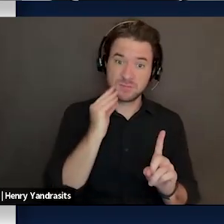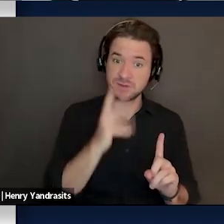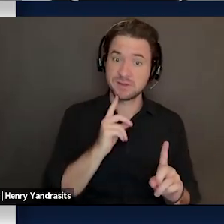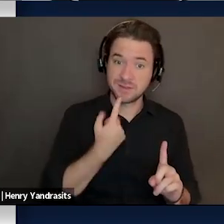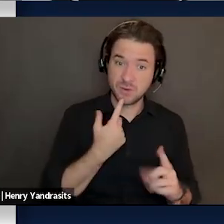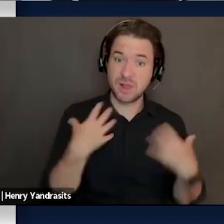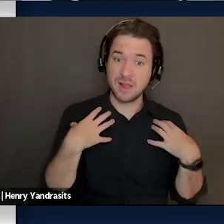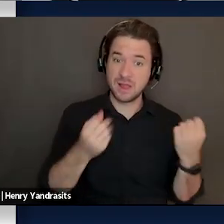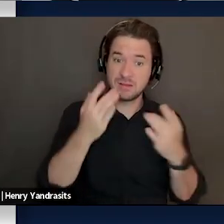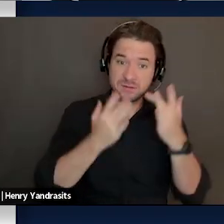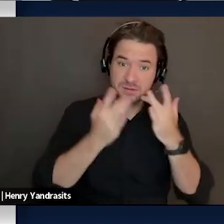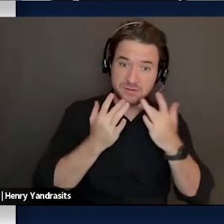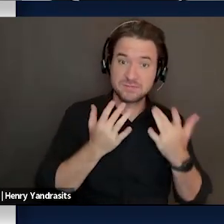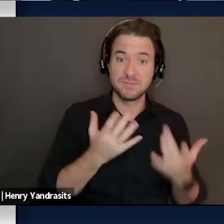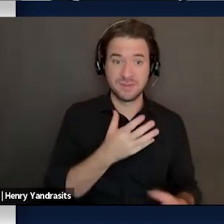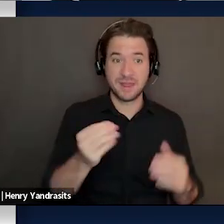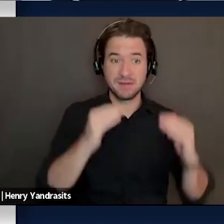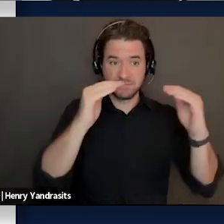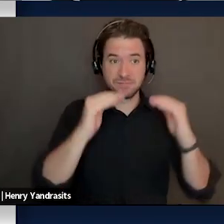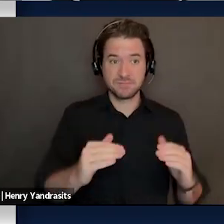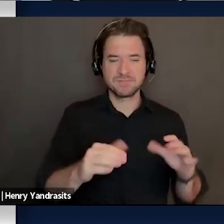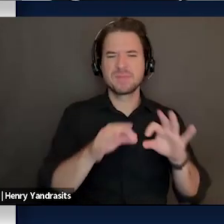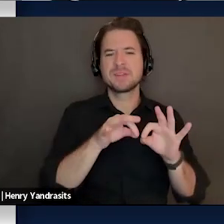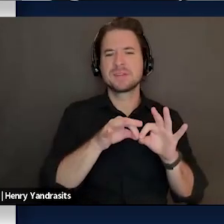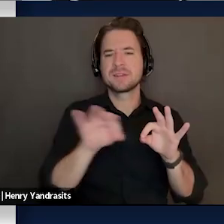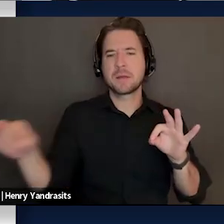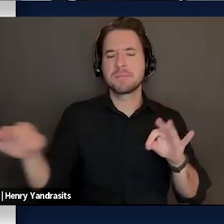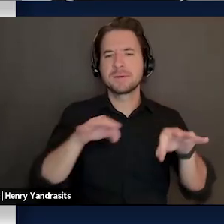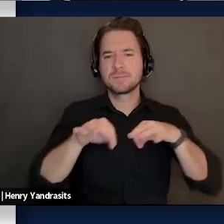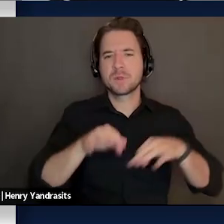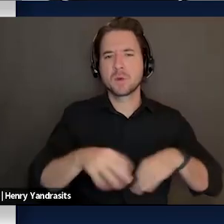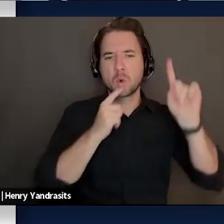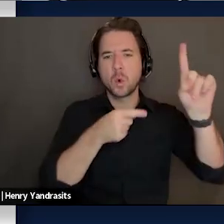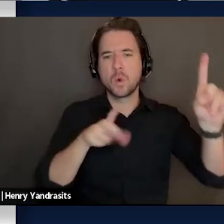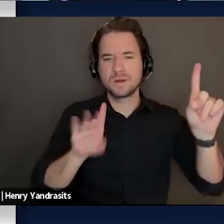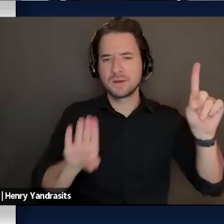And below that is a statement, um, defining the goal of the dashboard.